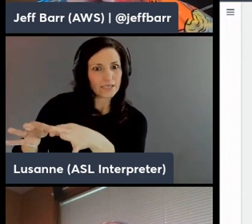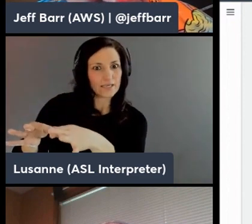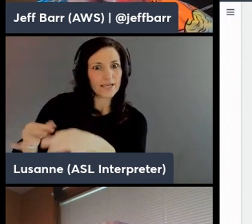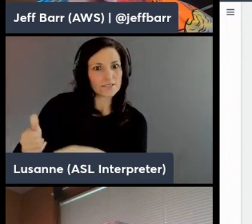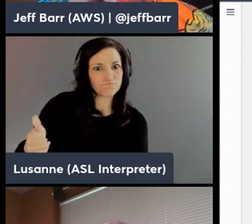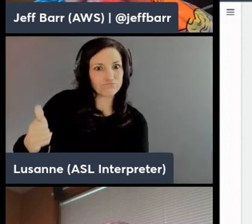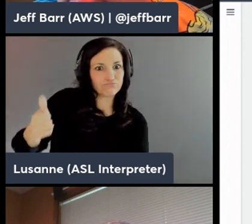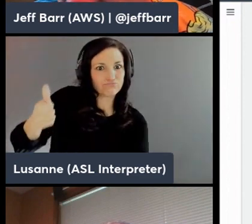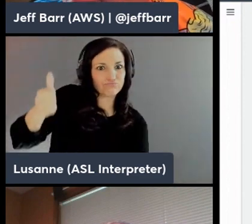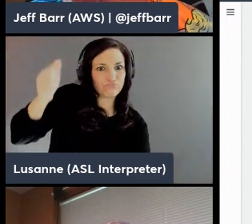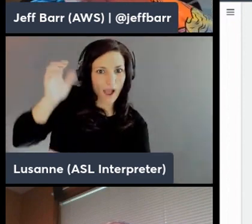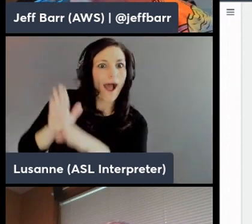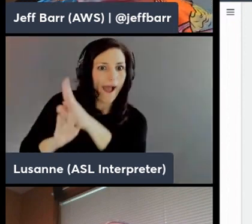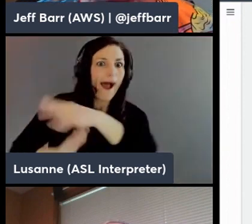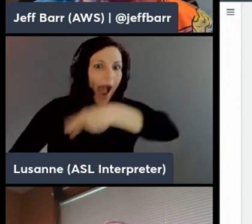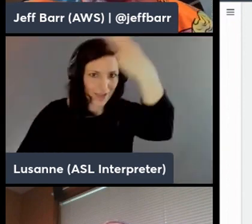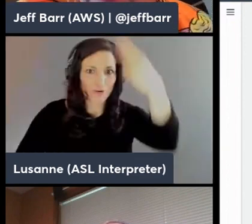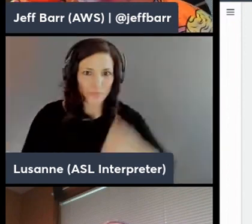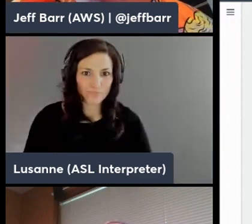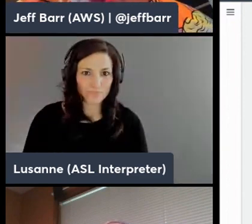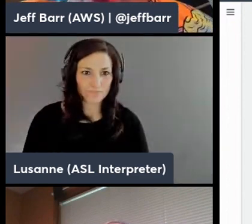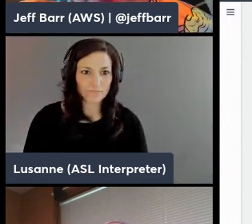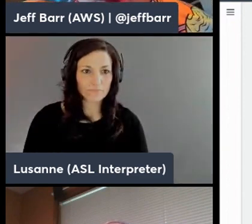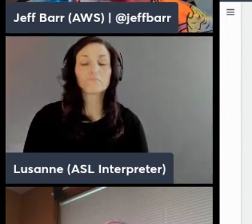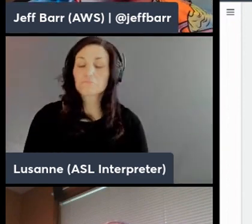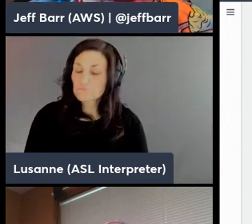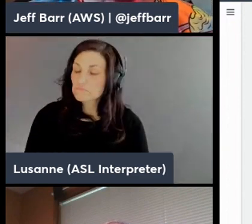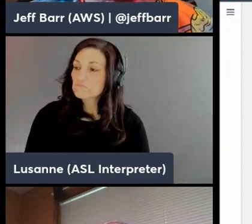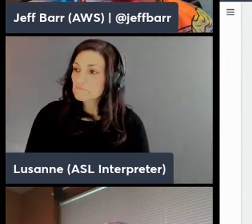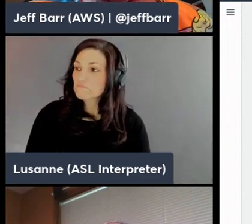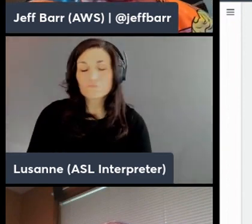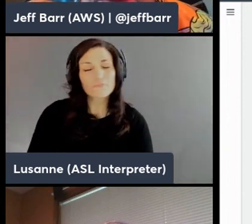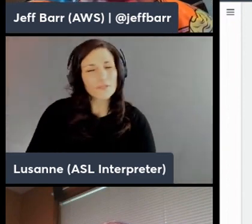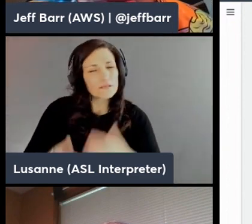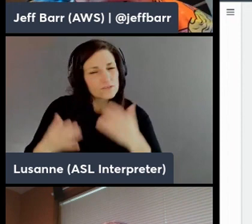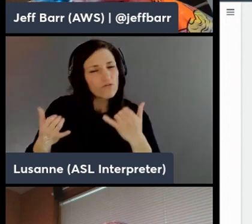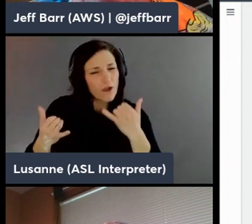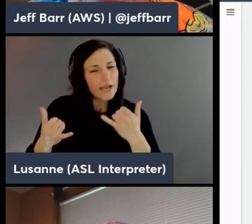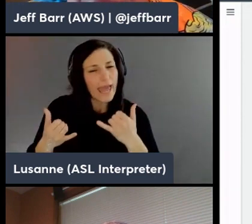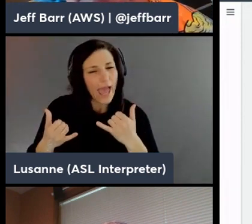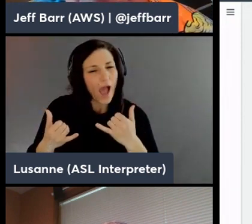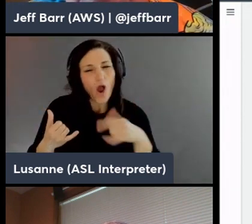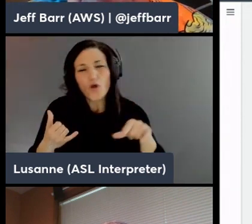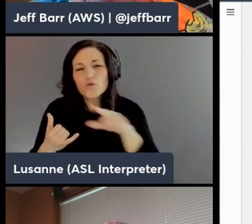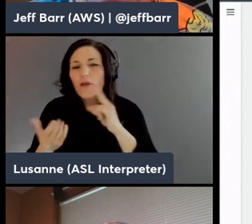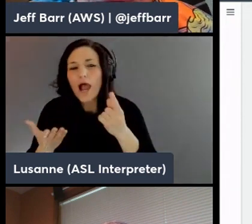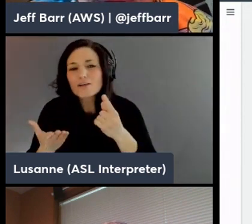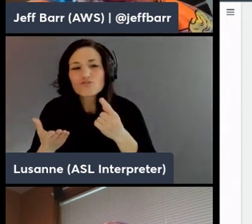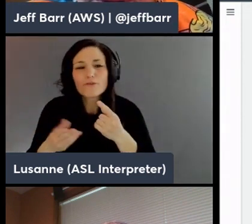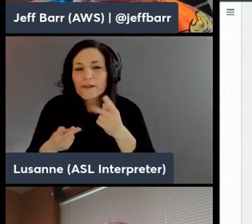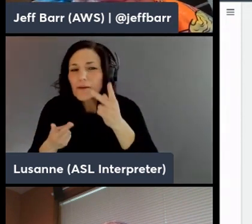It makes sense, okay. What are you thinking, given that you are in preview, what are you and the team thinking about in terms of a pricing model for this?